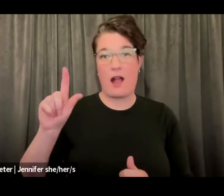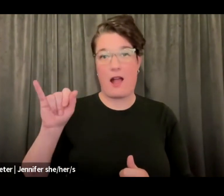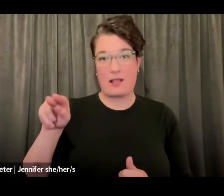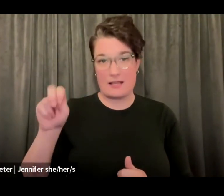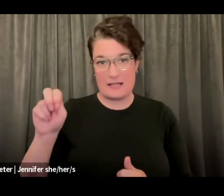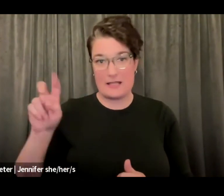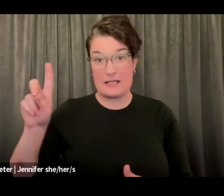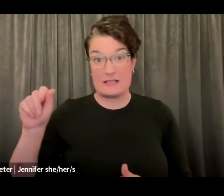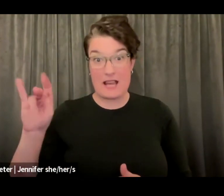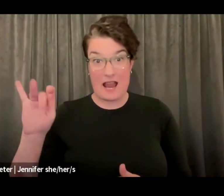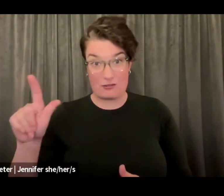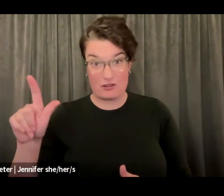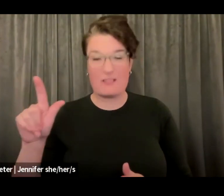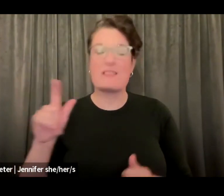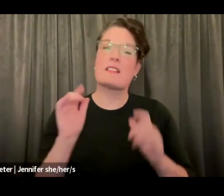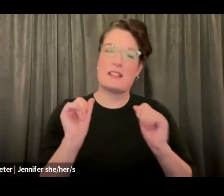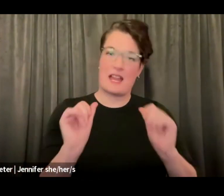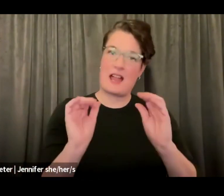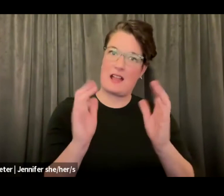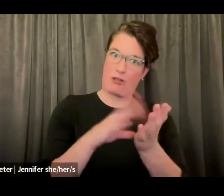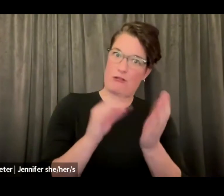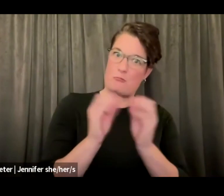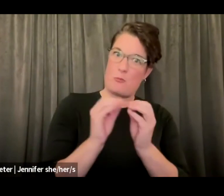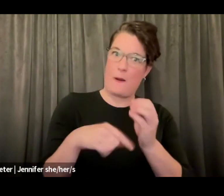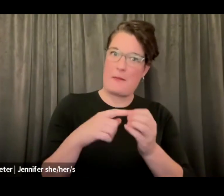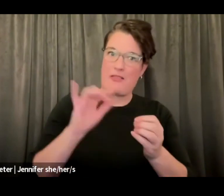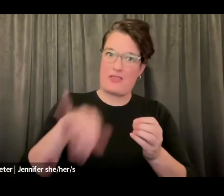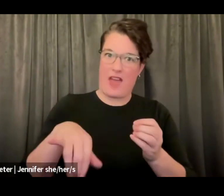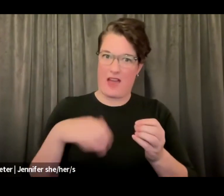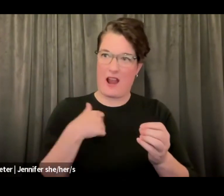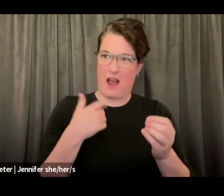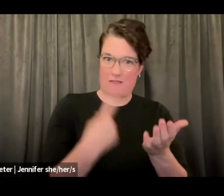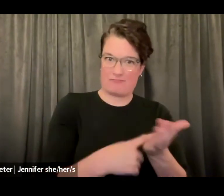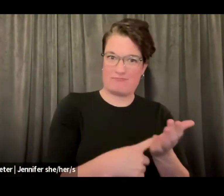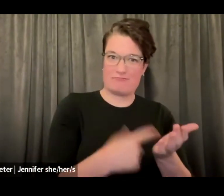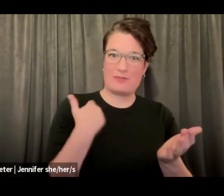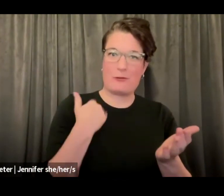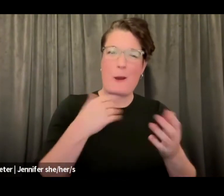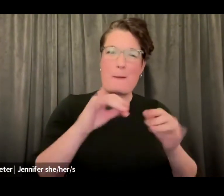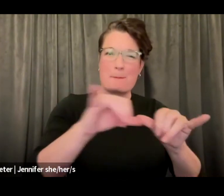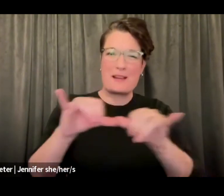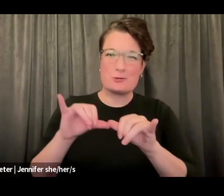And you can learn more about the practice I talked about earlier in the podcast. It'll be virtual workshop.